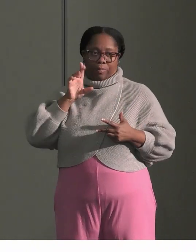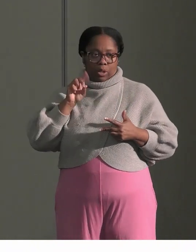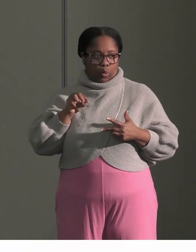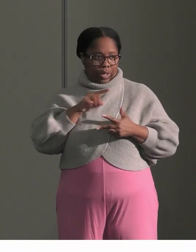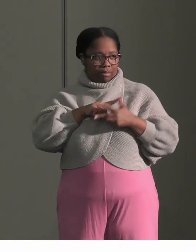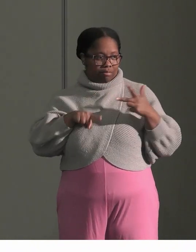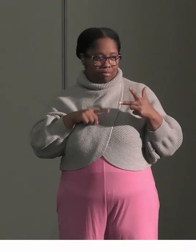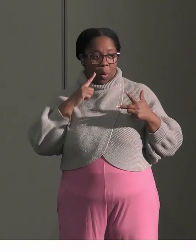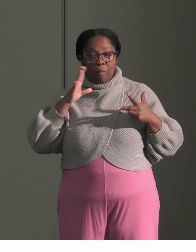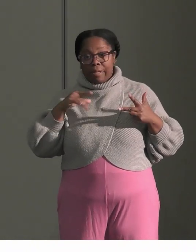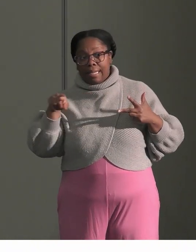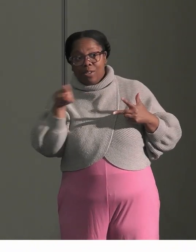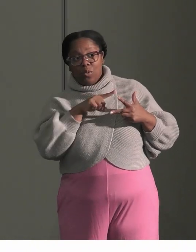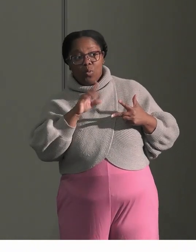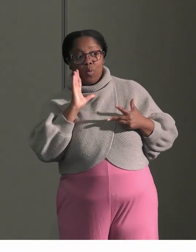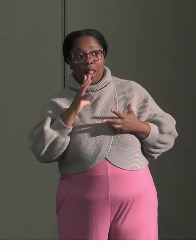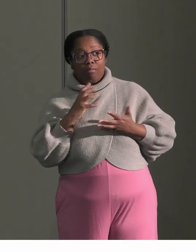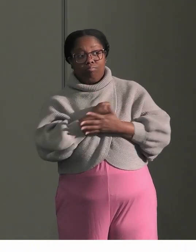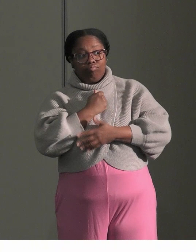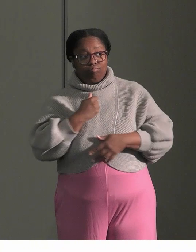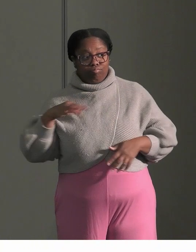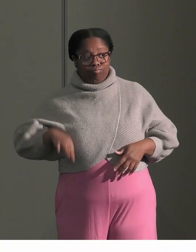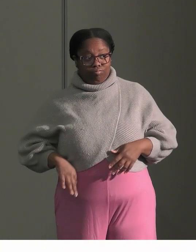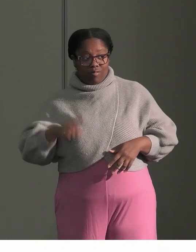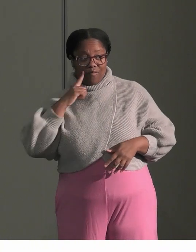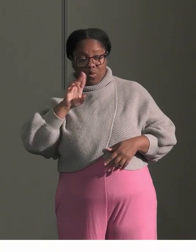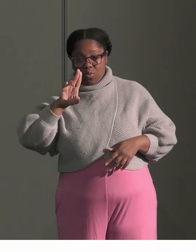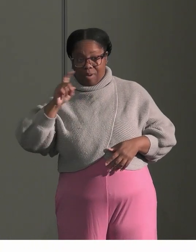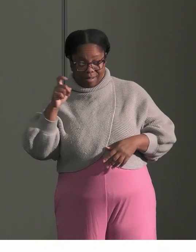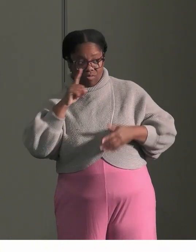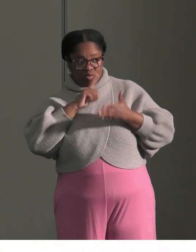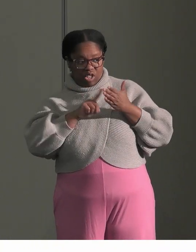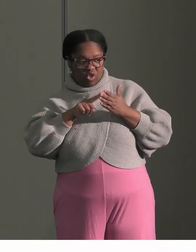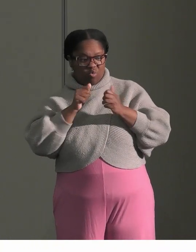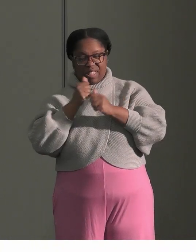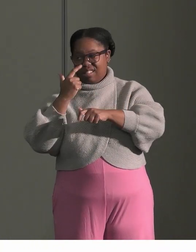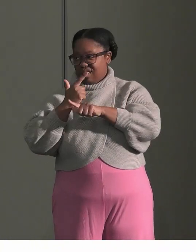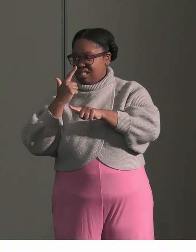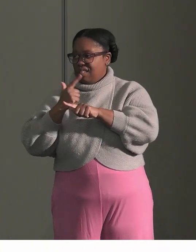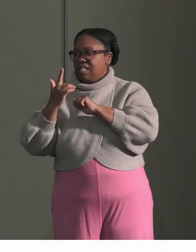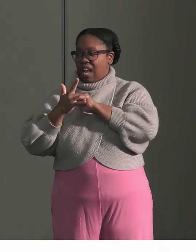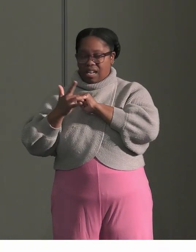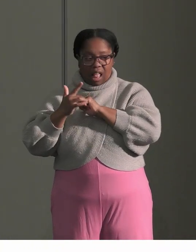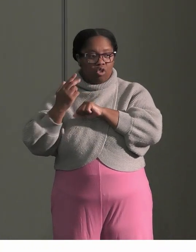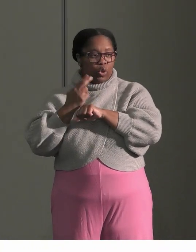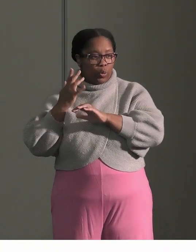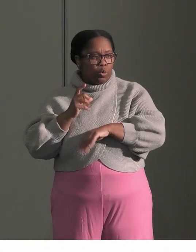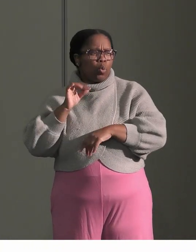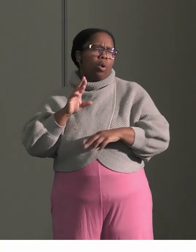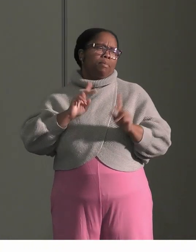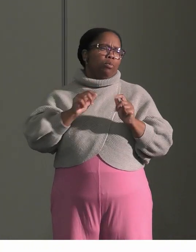Hope any you will be dipping into UX Research in assistive technology or folks with disabilities